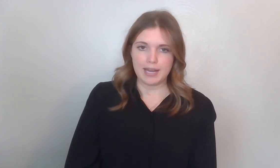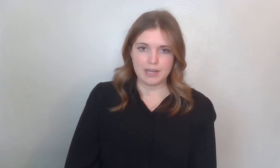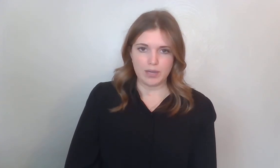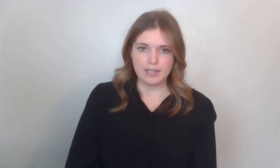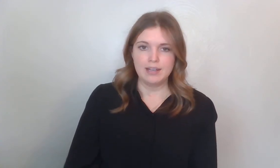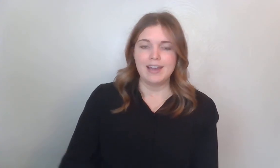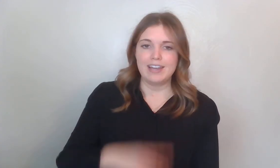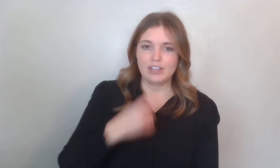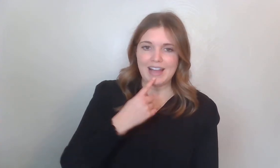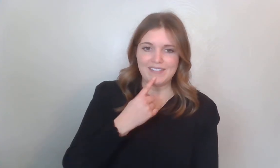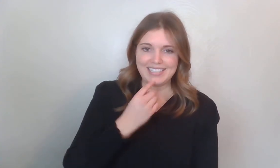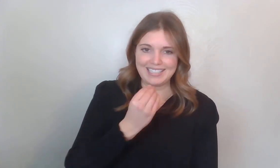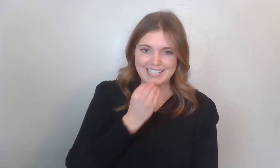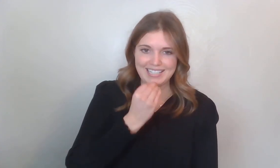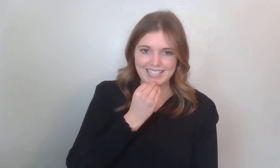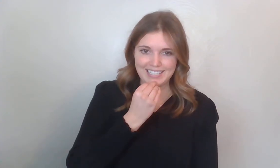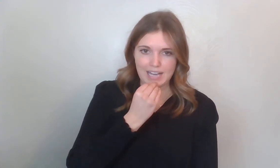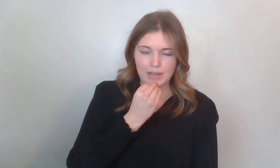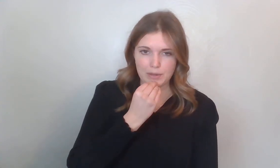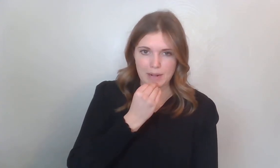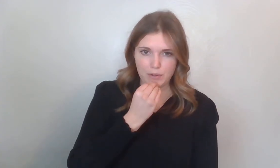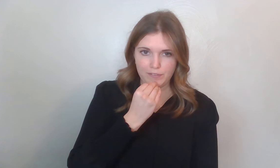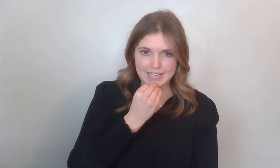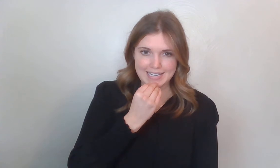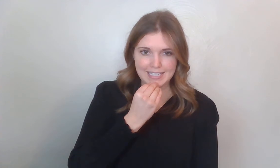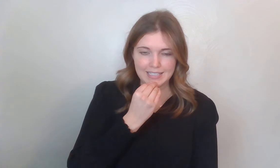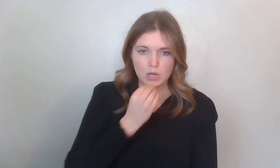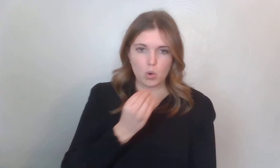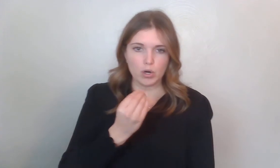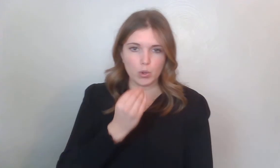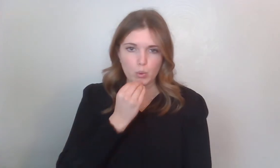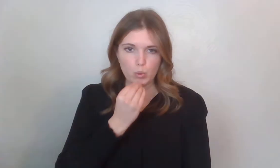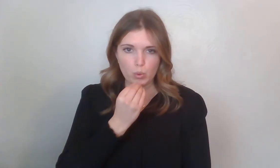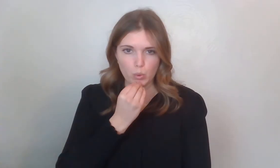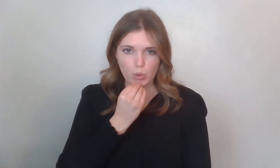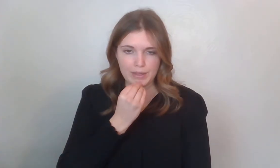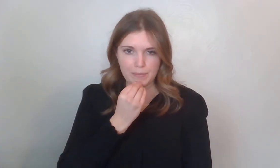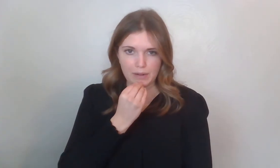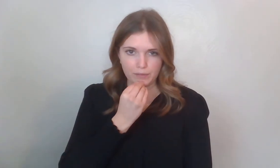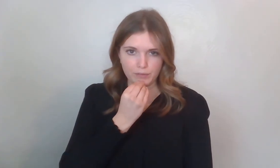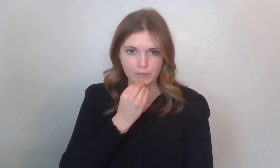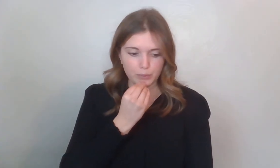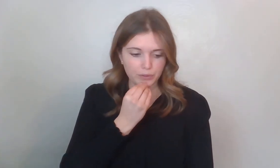anyway and they'll have an EEE on their mouth for EAT or an OOO on their mouth for FOOD.